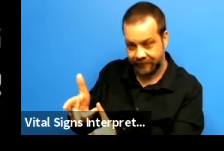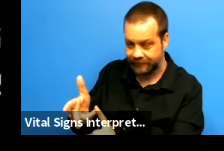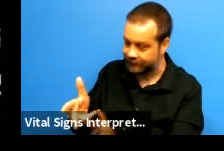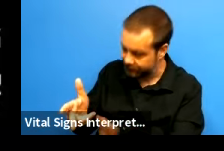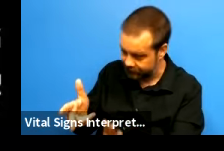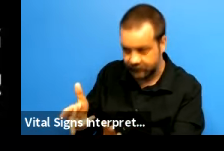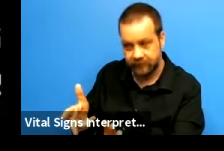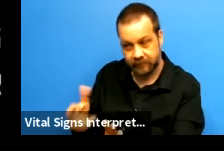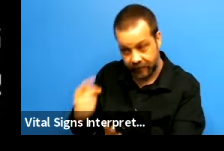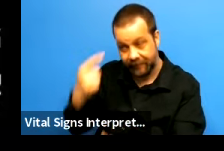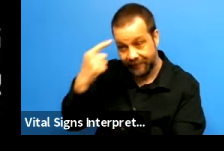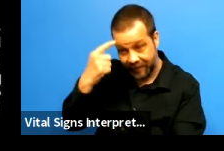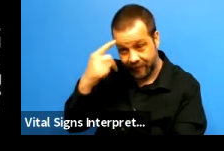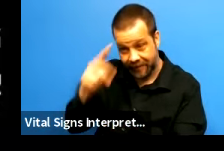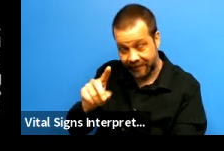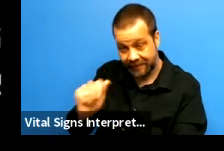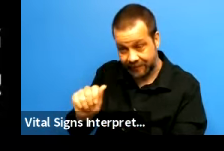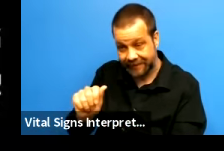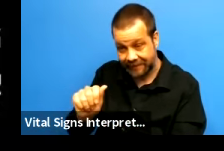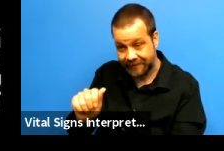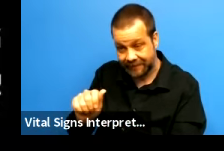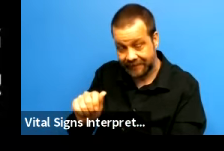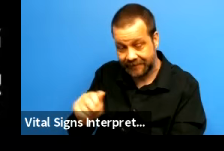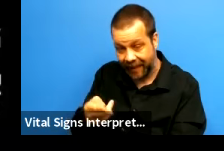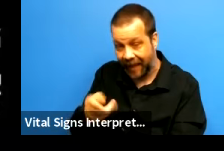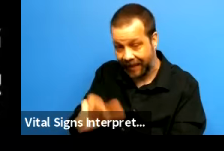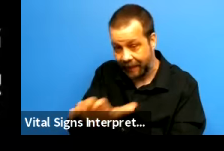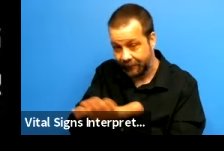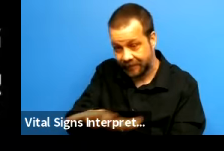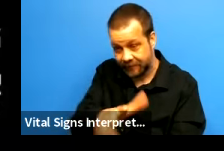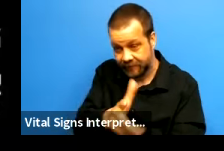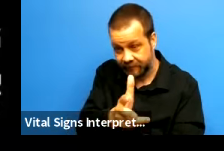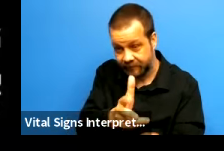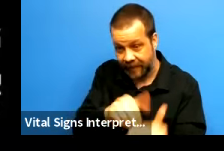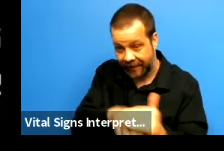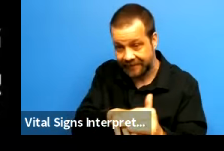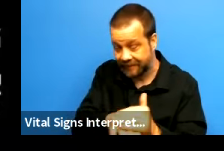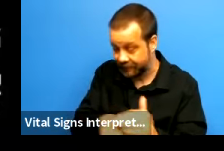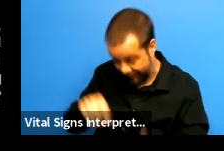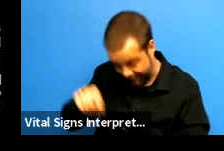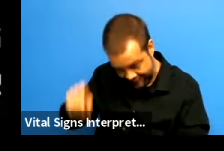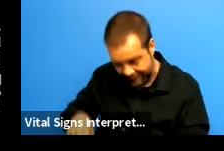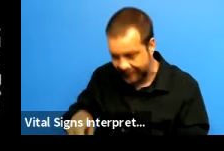and if somebody is driving to your business and they need an accessible parking space,